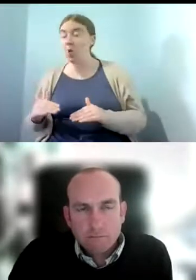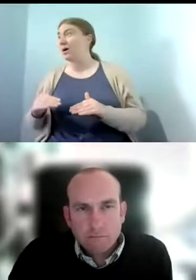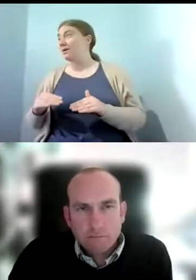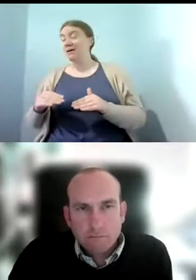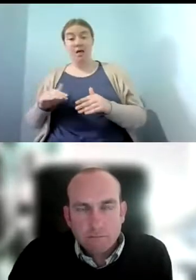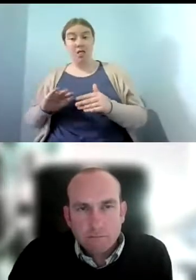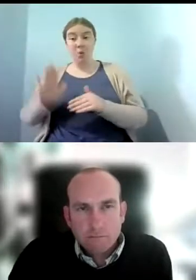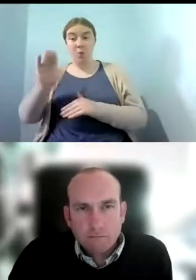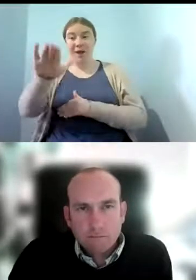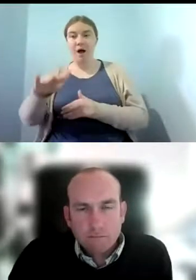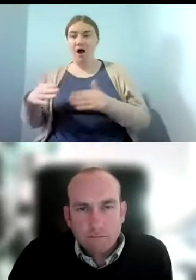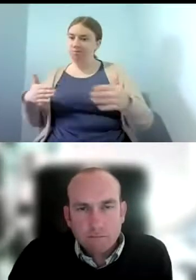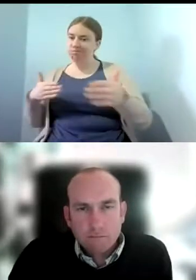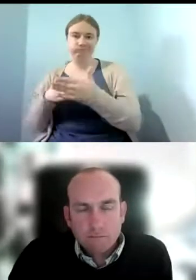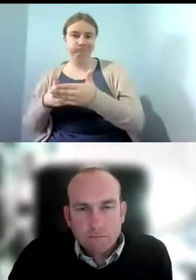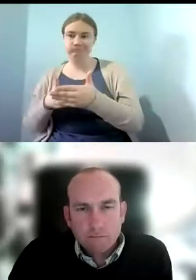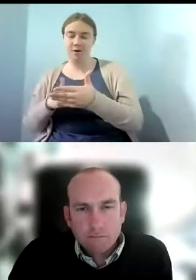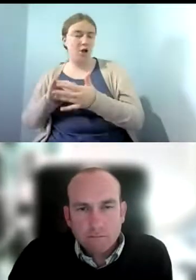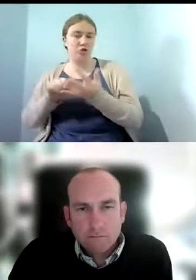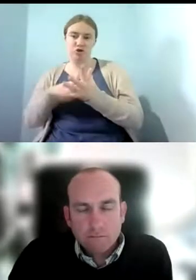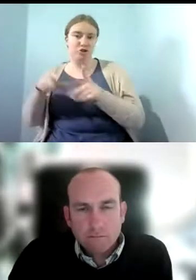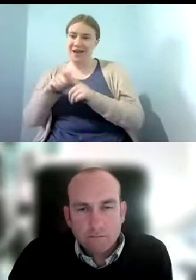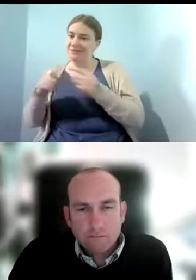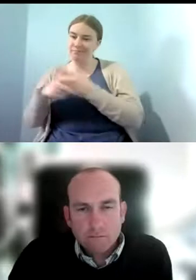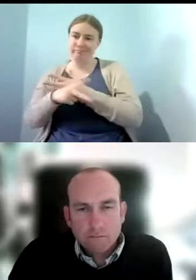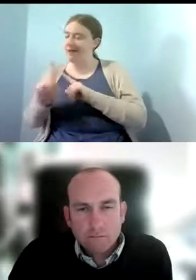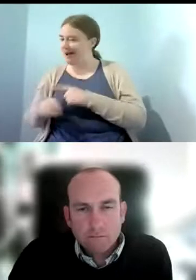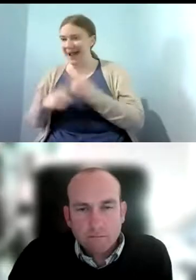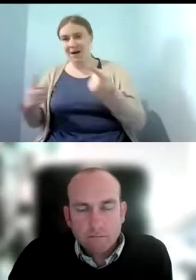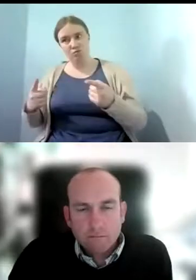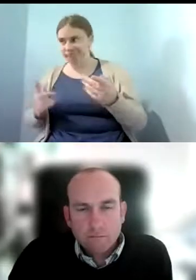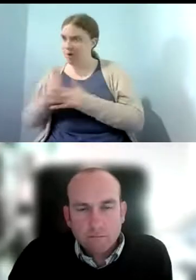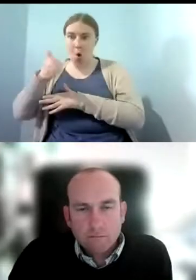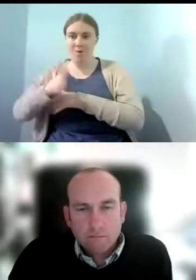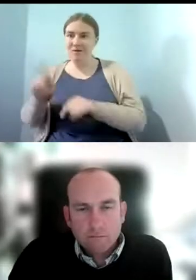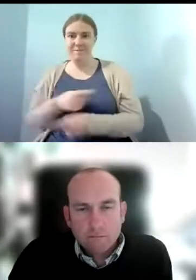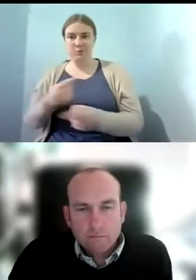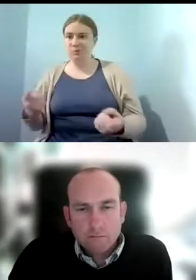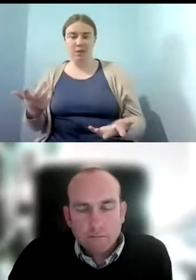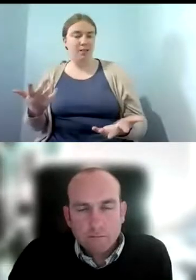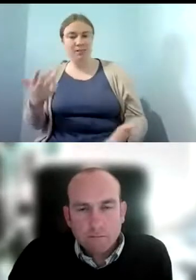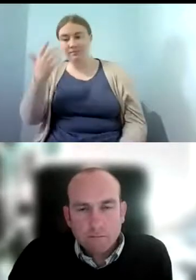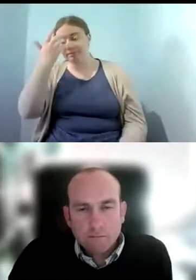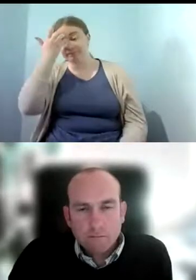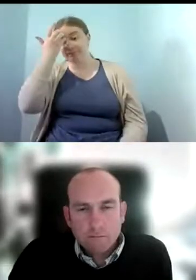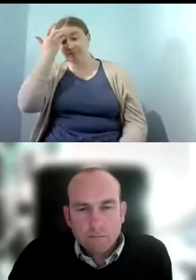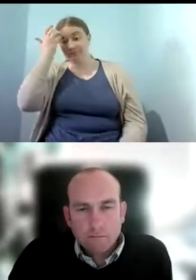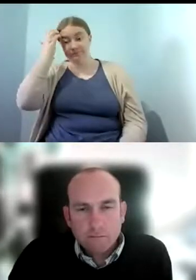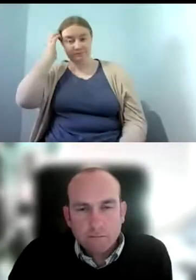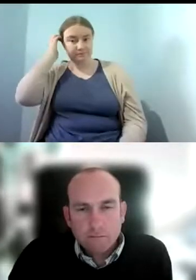we really don't think in normal conditions any shadow we're getting over um i've it's